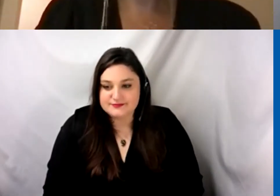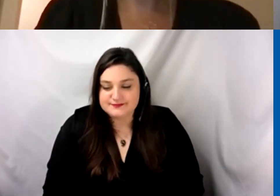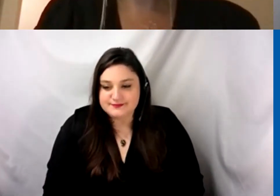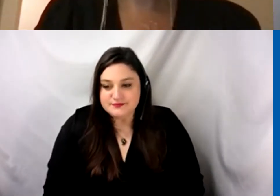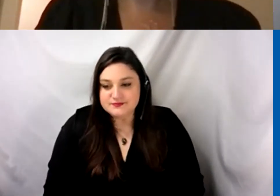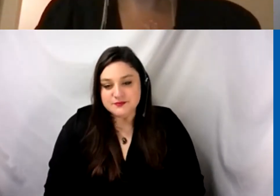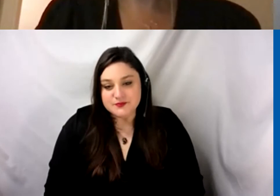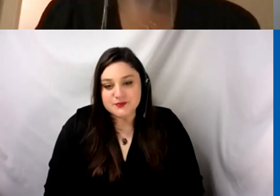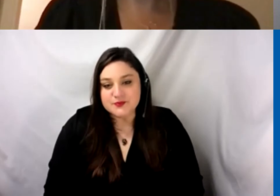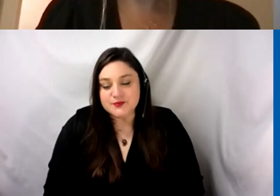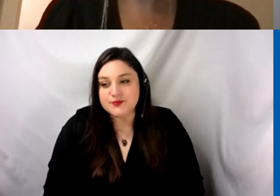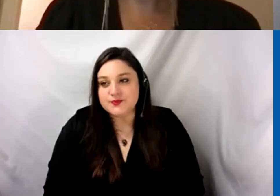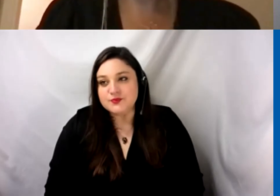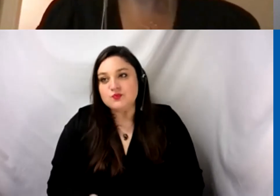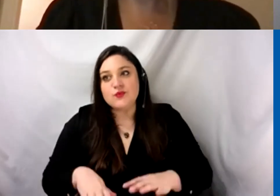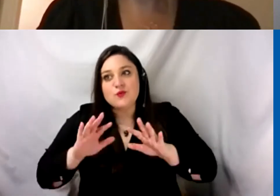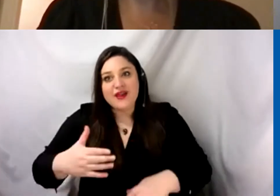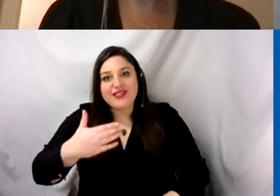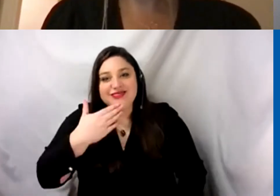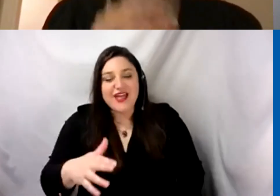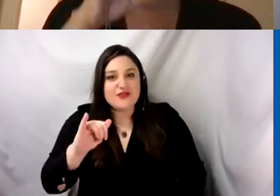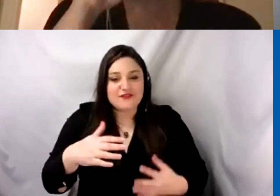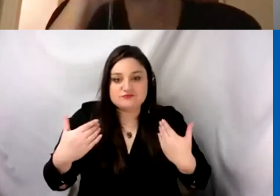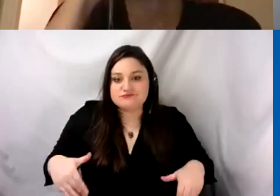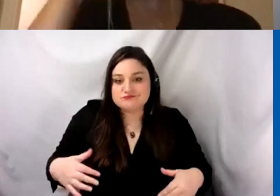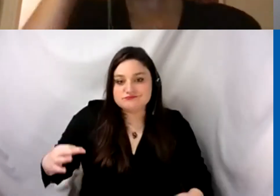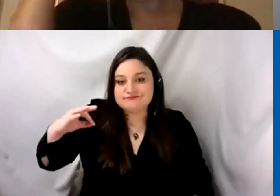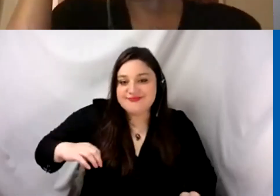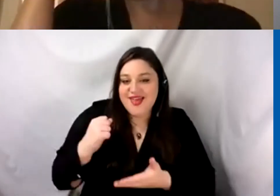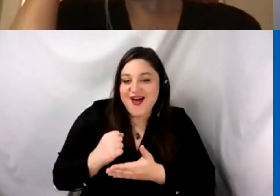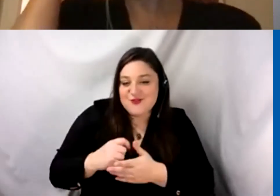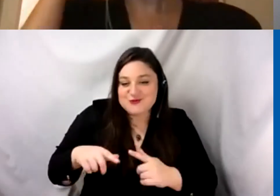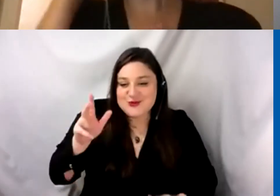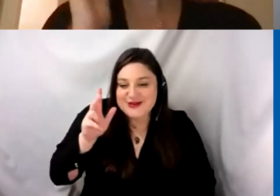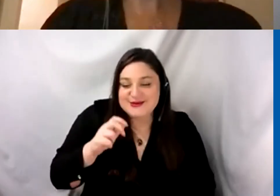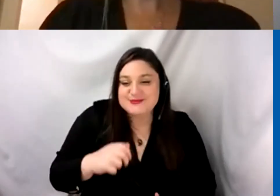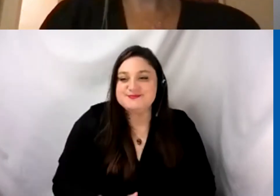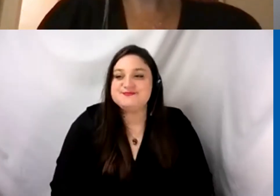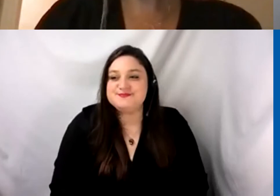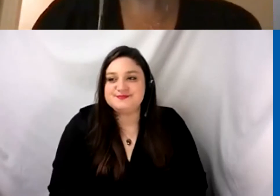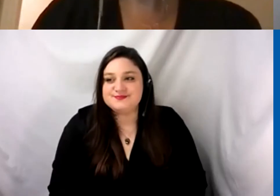Especially as a lot of people are kind of dealing with that as well. To relate it